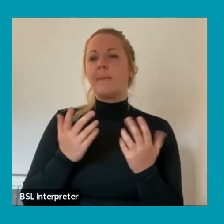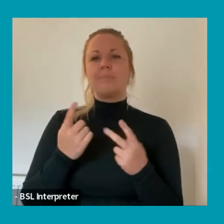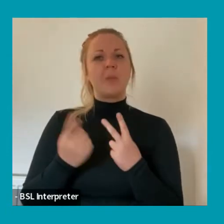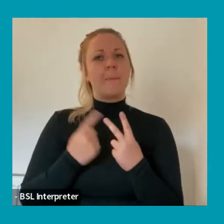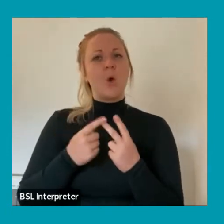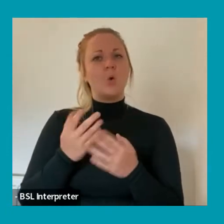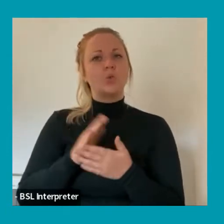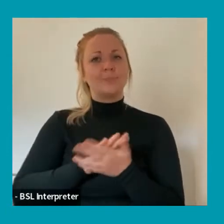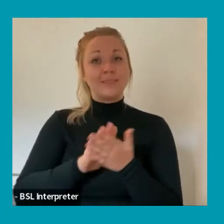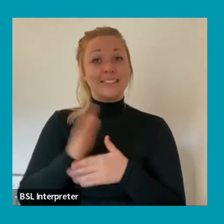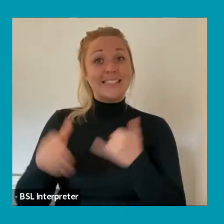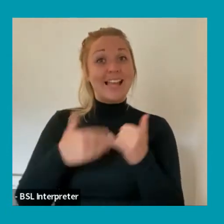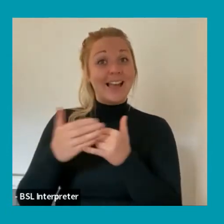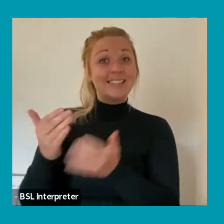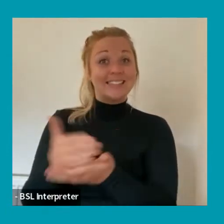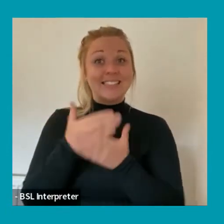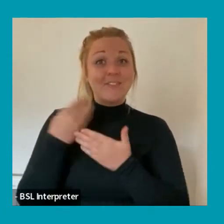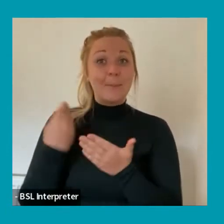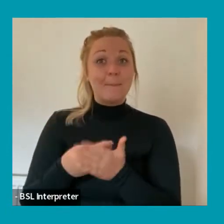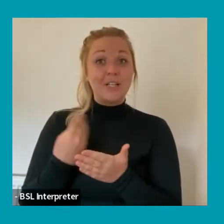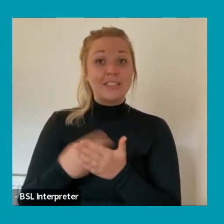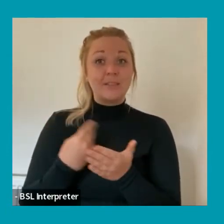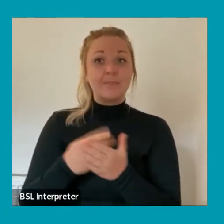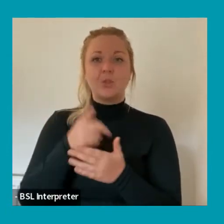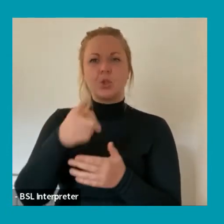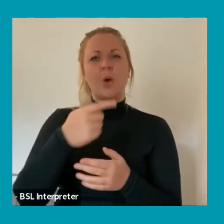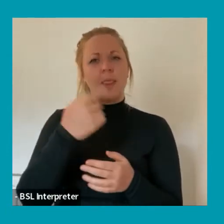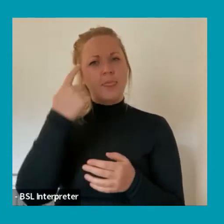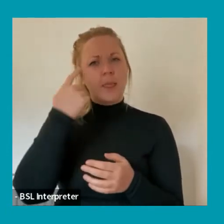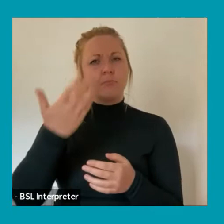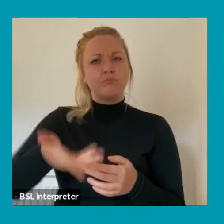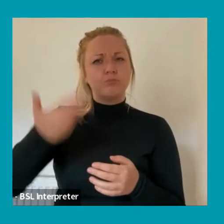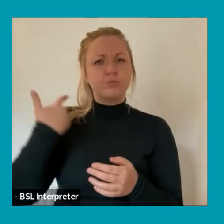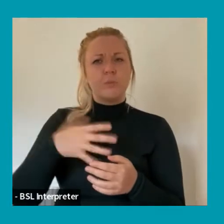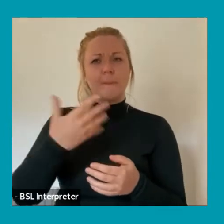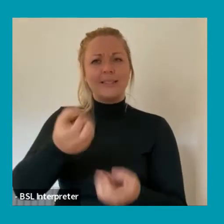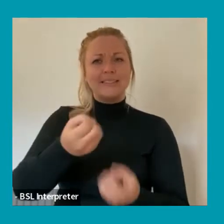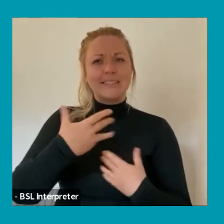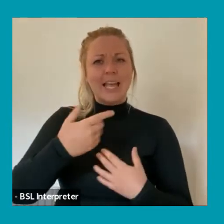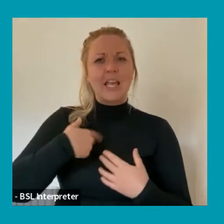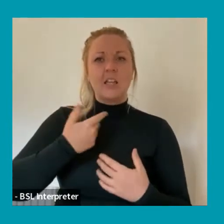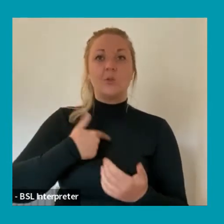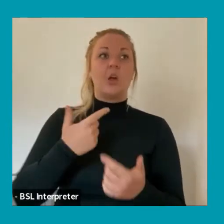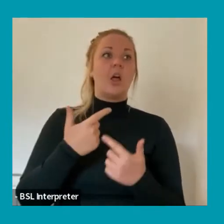Because I think you said to me previously. There was a lot of let's get occupational health in.